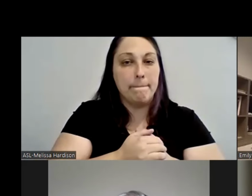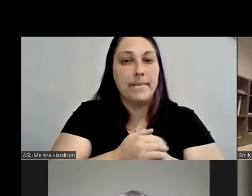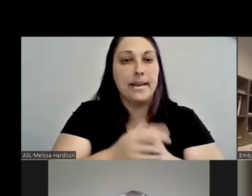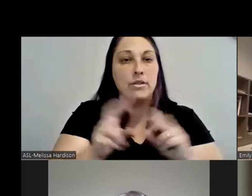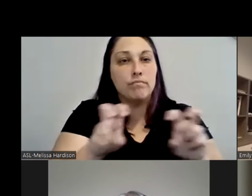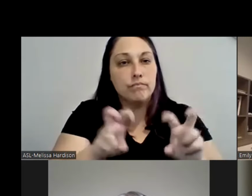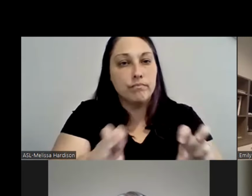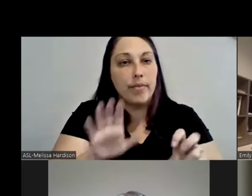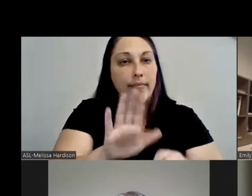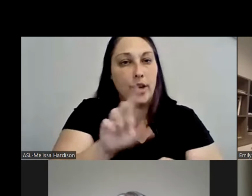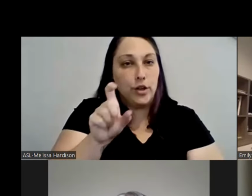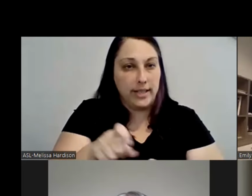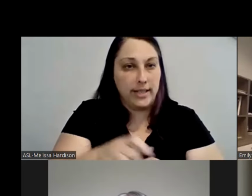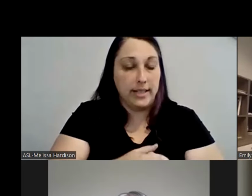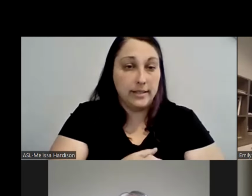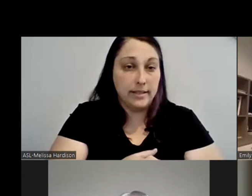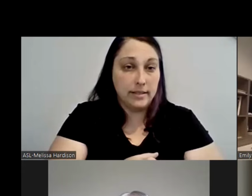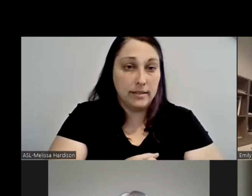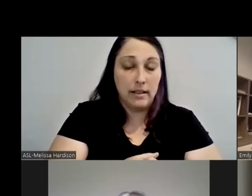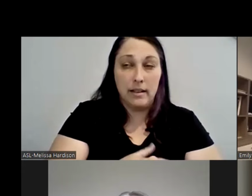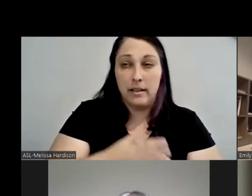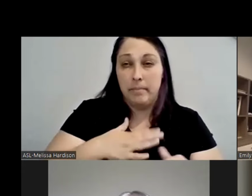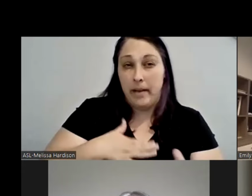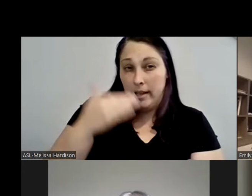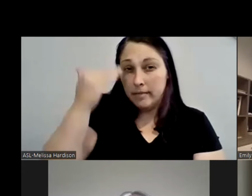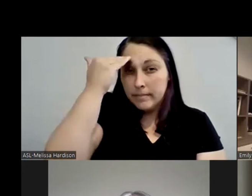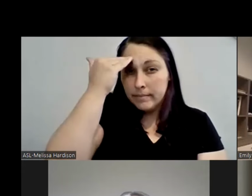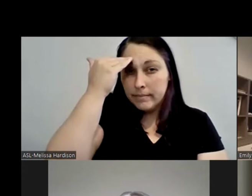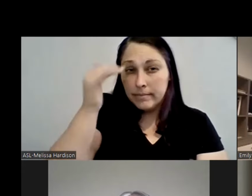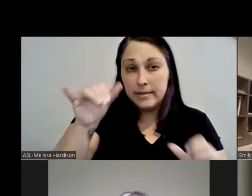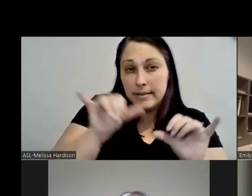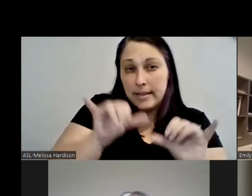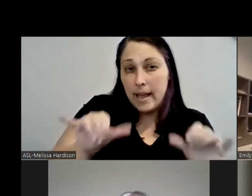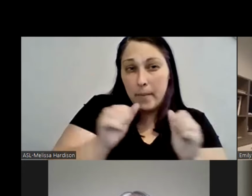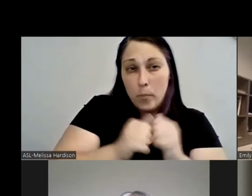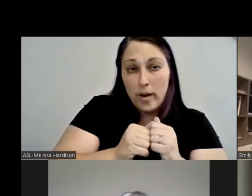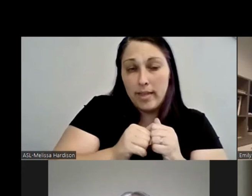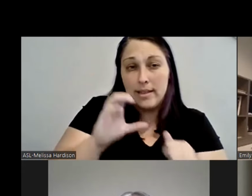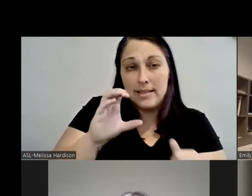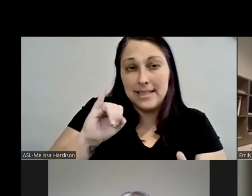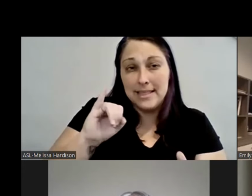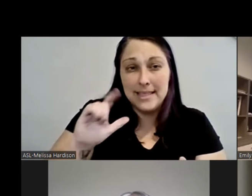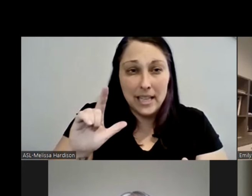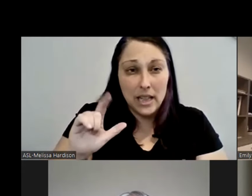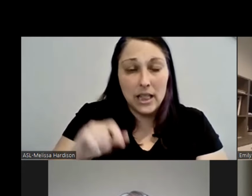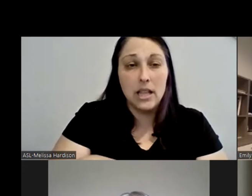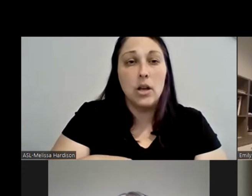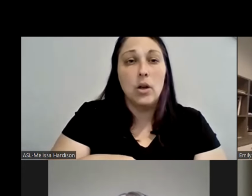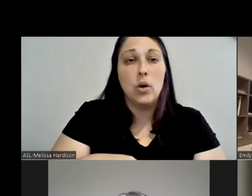Partnerships the bring together housing, homeless services, aging and disability services, and an array of health issues like physical, behavioural, and mental health.